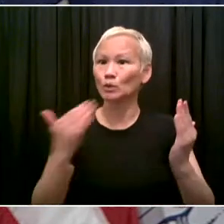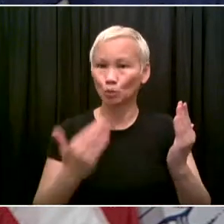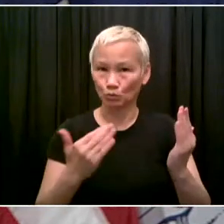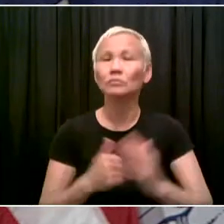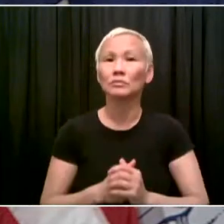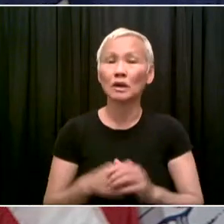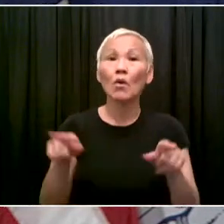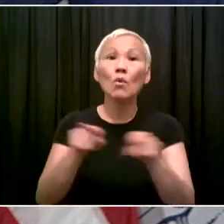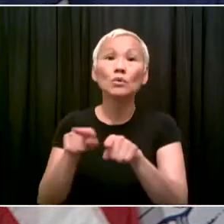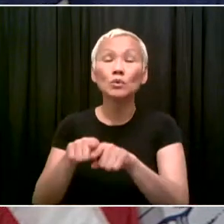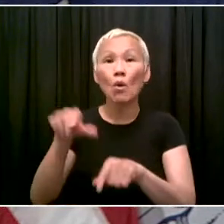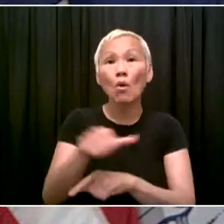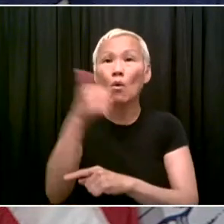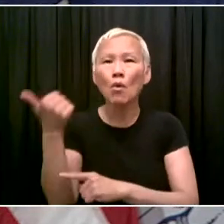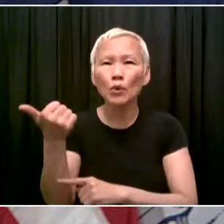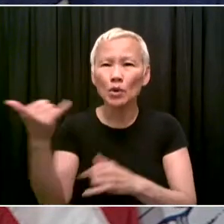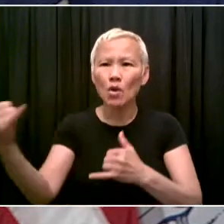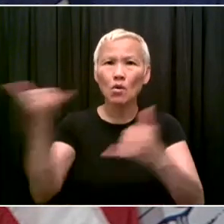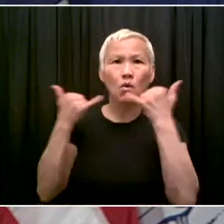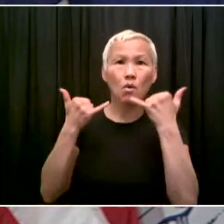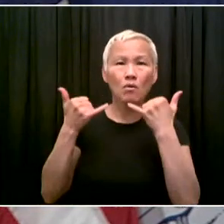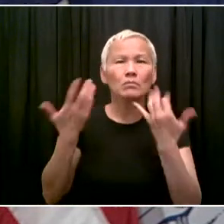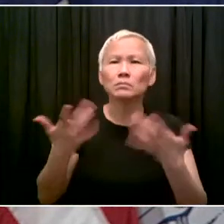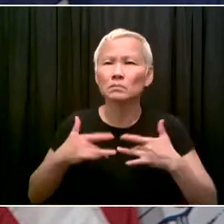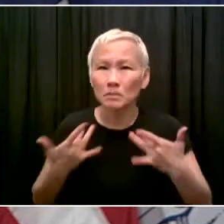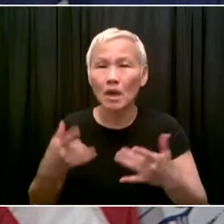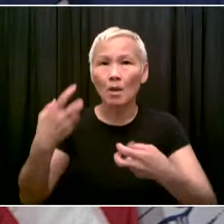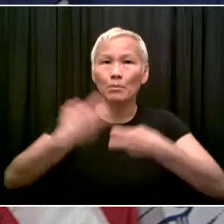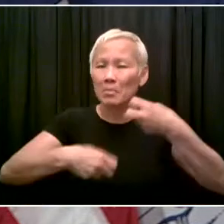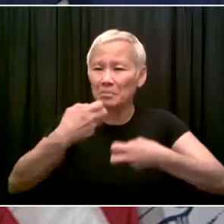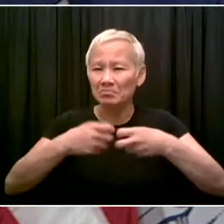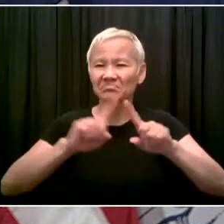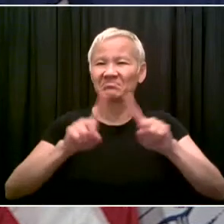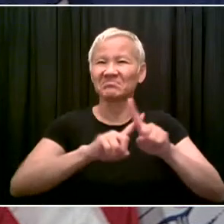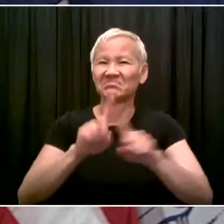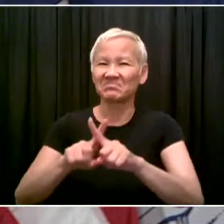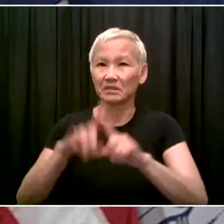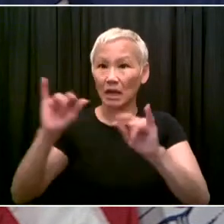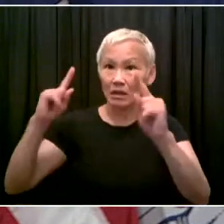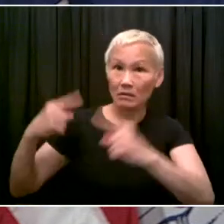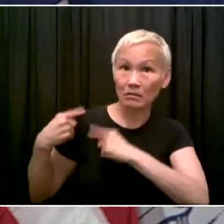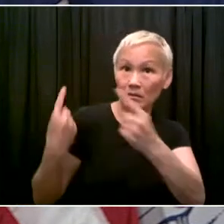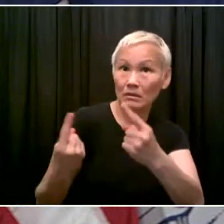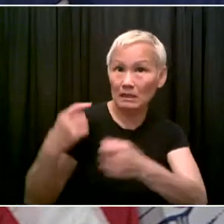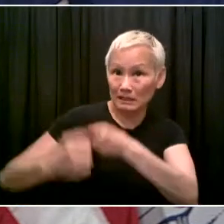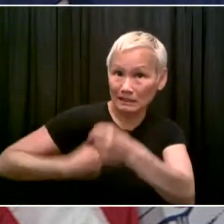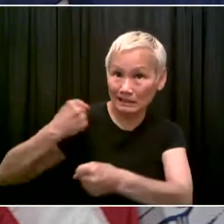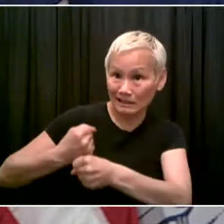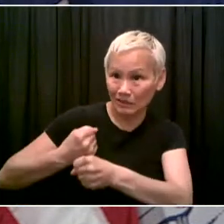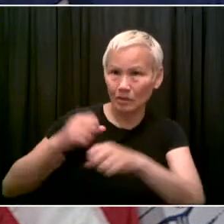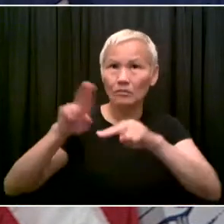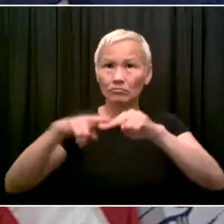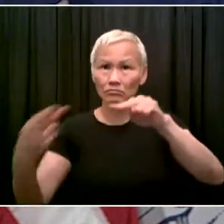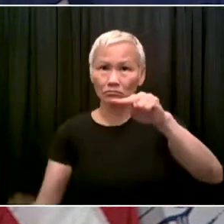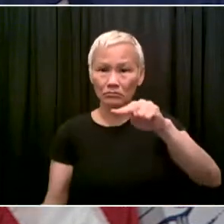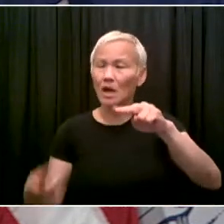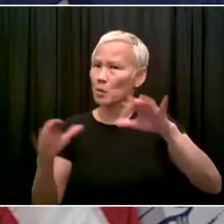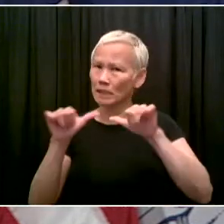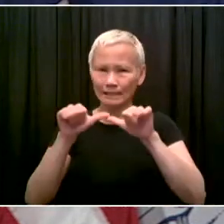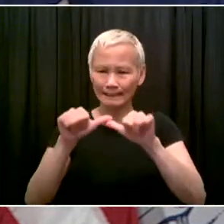60% OR VELAST YEAR. WHEN YOU LOOK AT